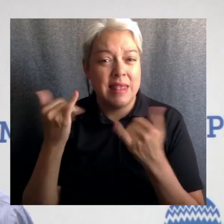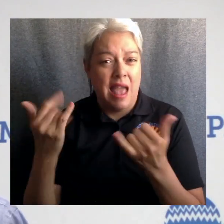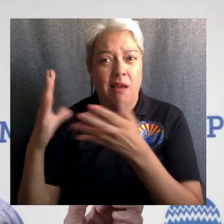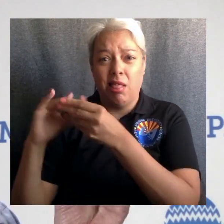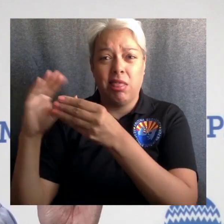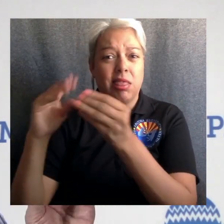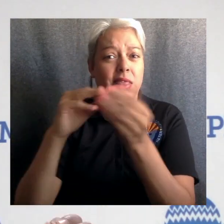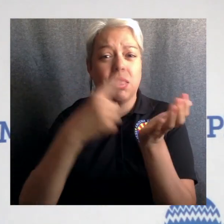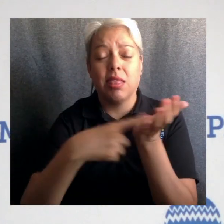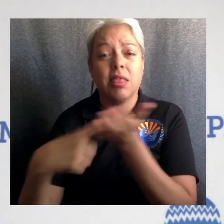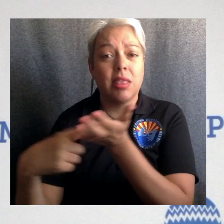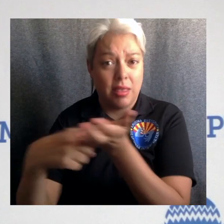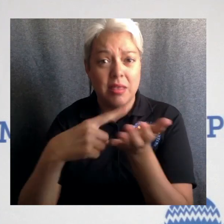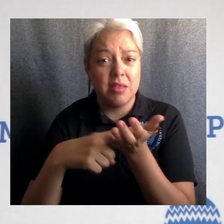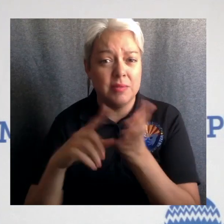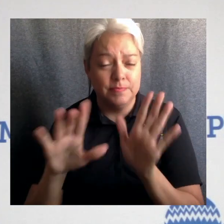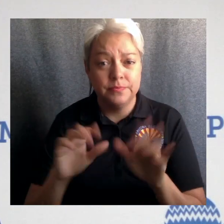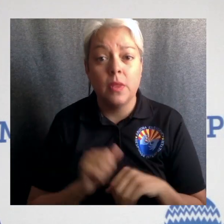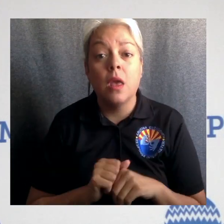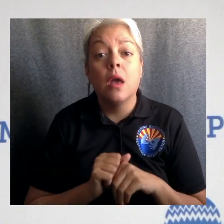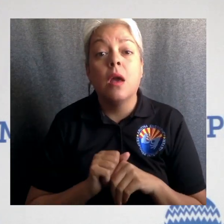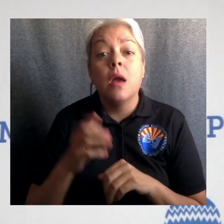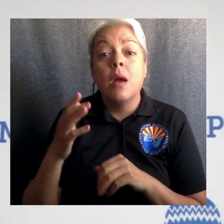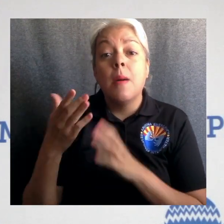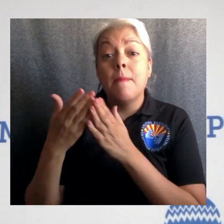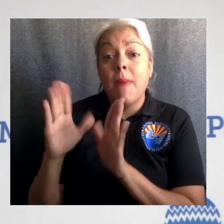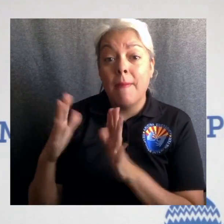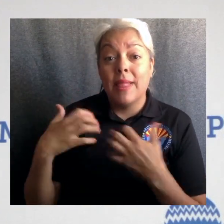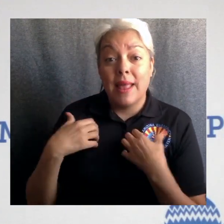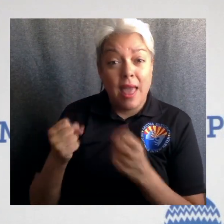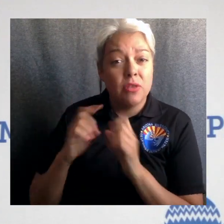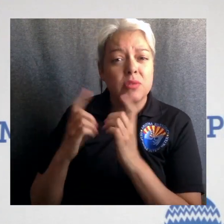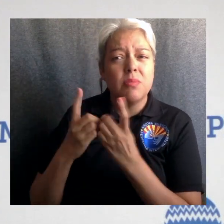Public health has done contact tracing for certain diseases for decades and decades.